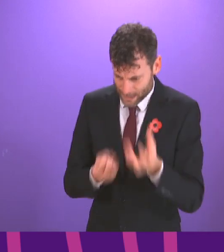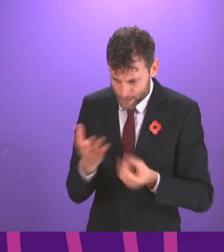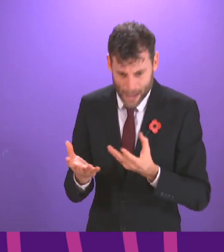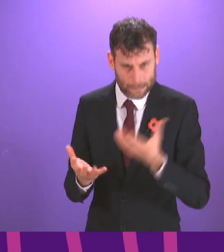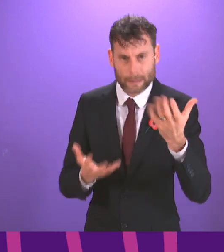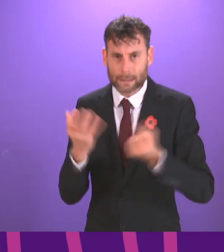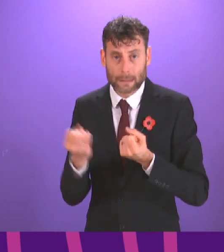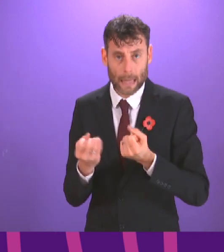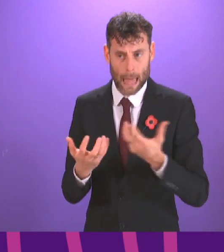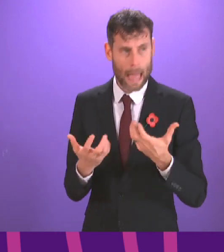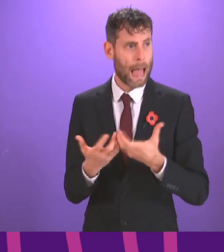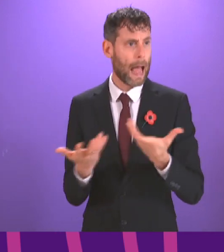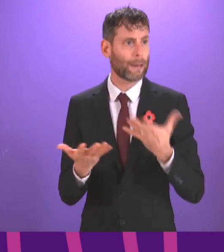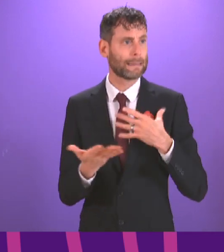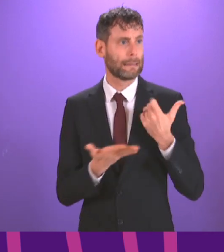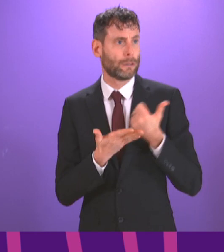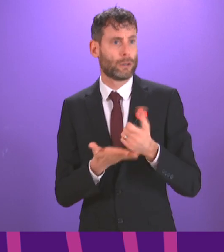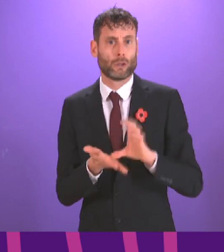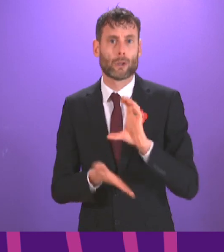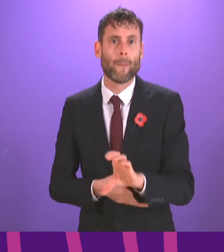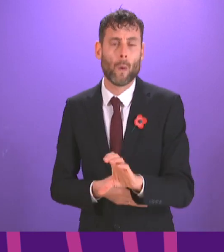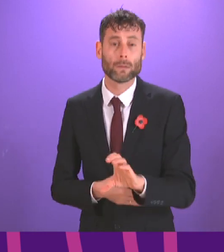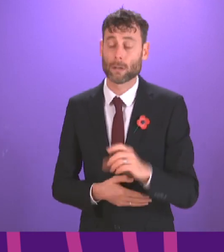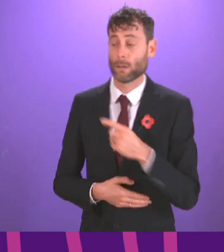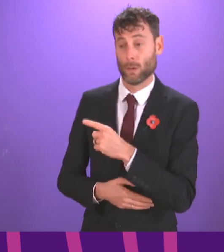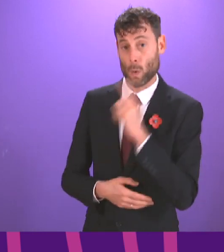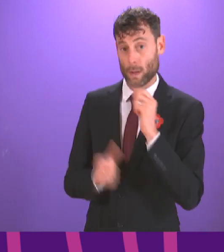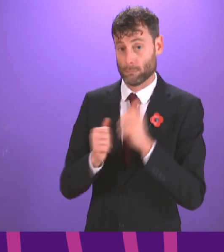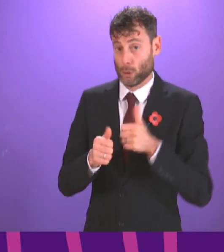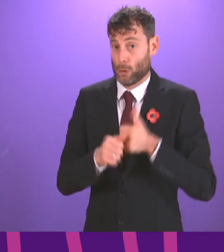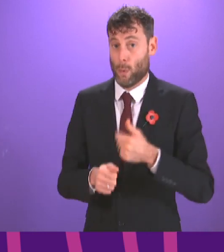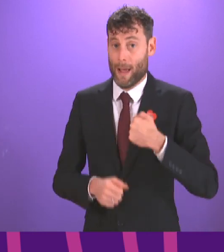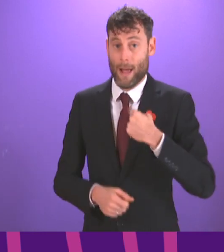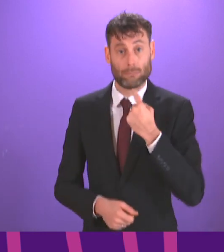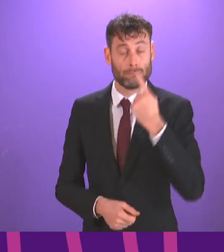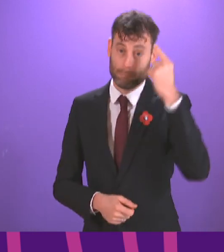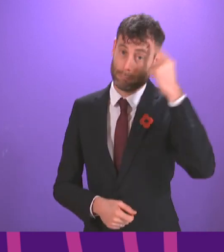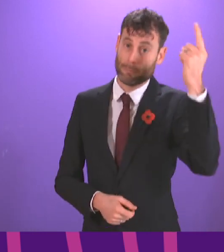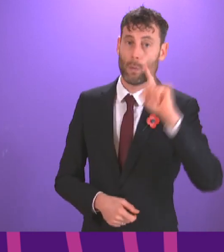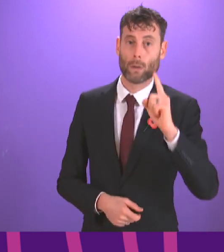Minister back our proposals for a coronavirus business advisory council to ensure that businesses